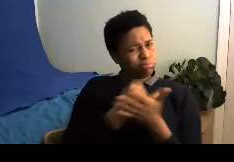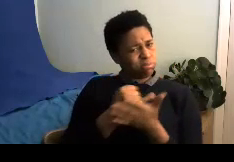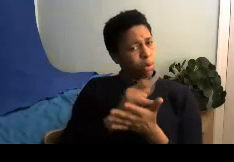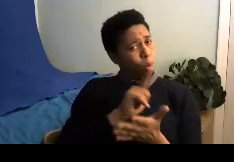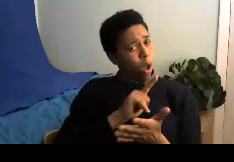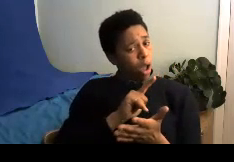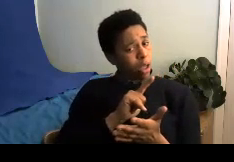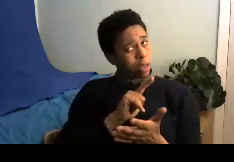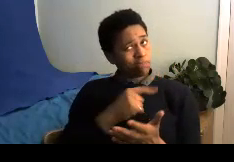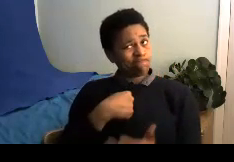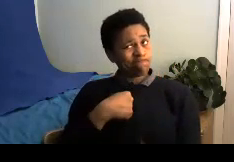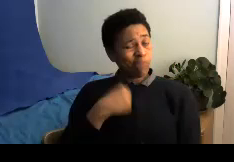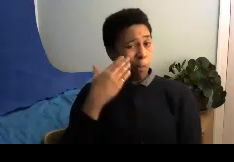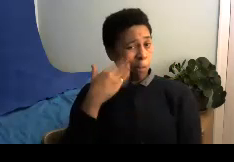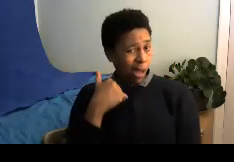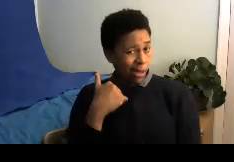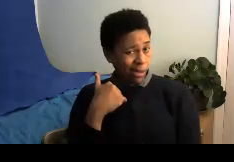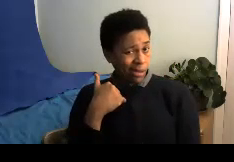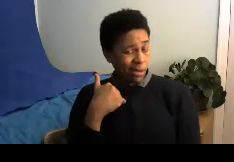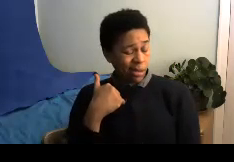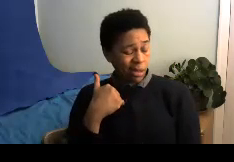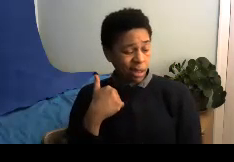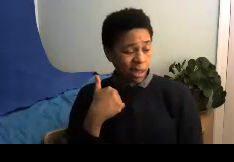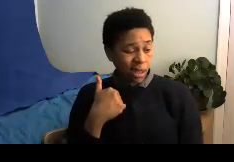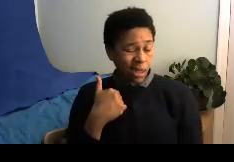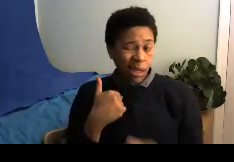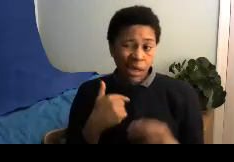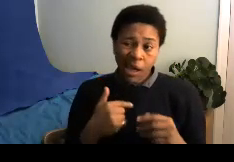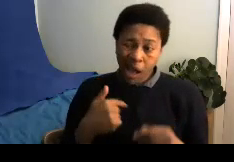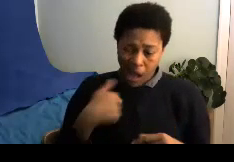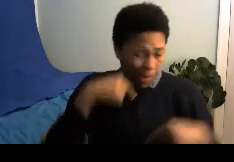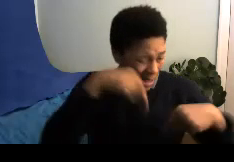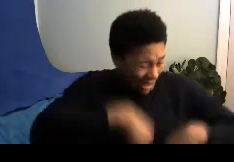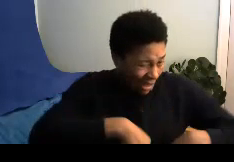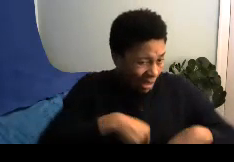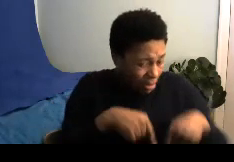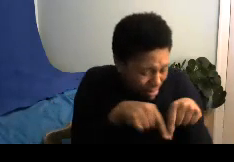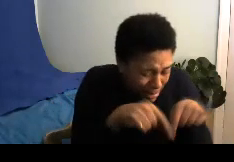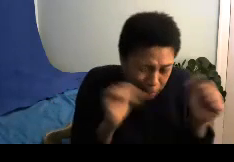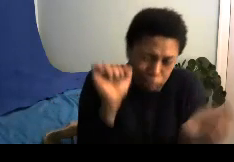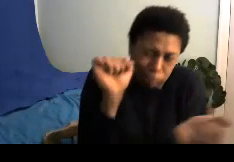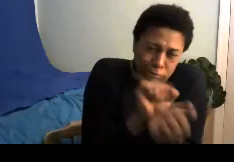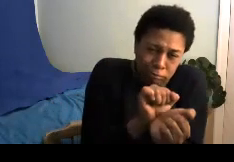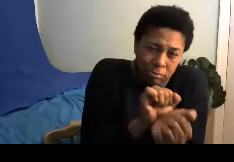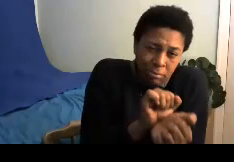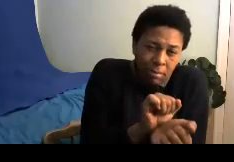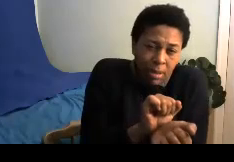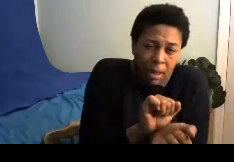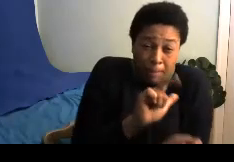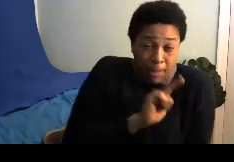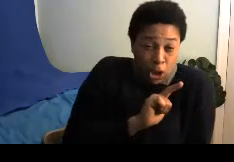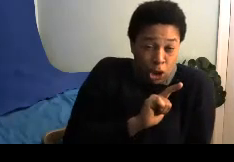He wouldn't be cooped up in a prison cell, an exile within the family home, too embarrassed to accept any of his workmates'